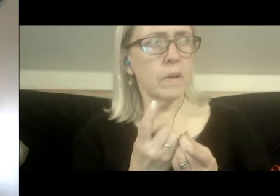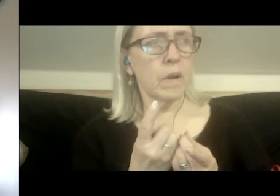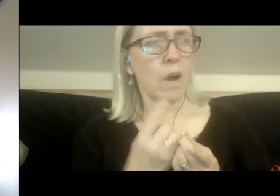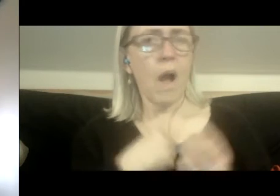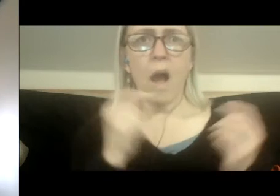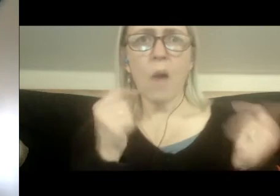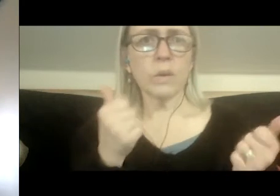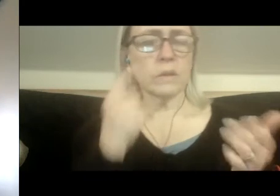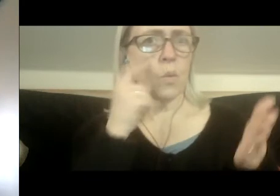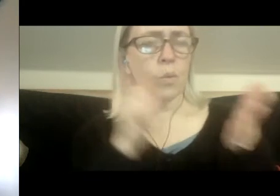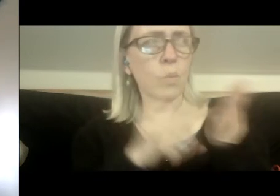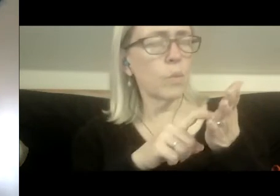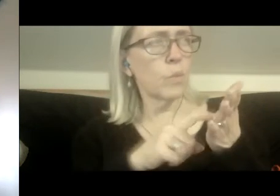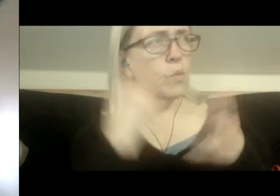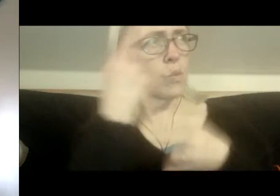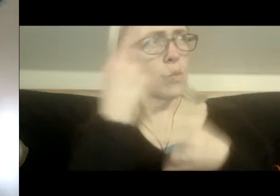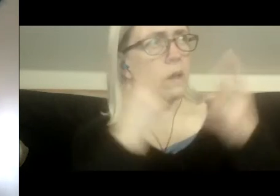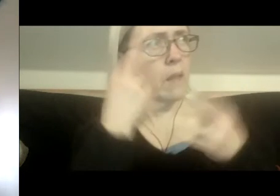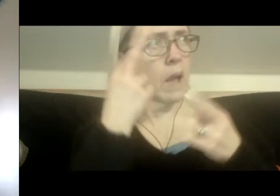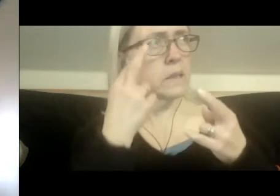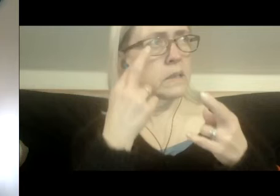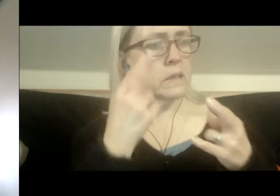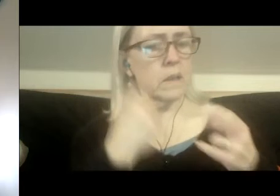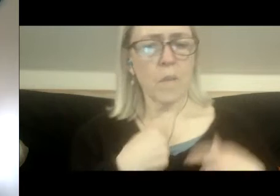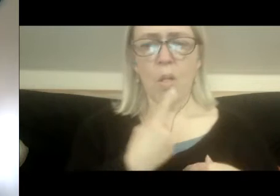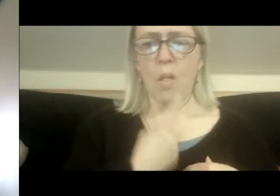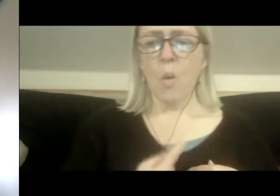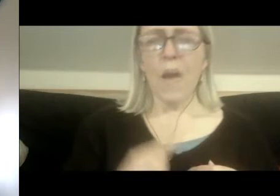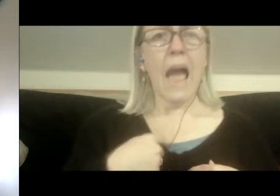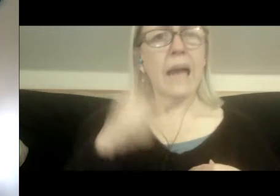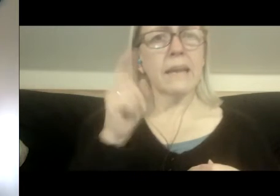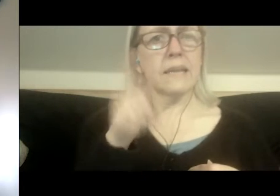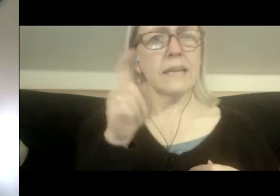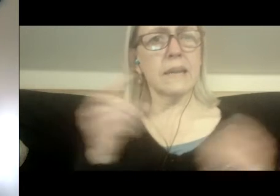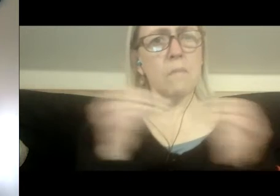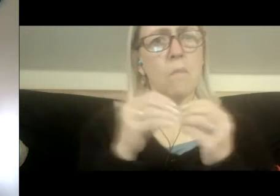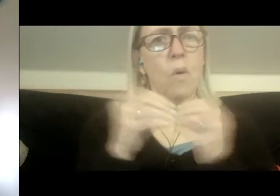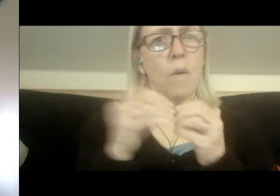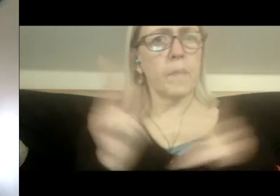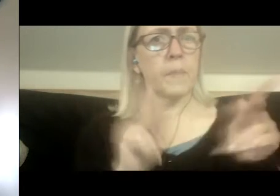and these presentations that I had given had been welcomed by my colleagues, and I appreciate it,